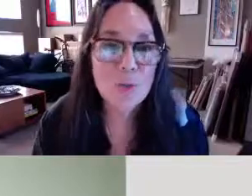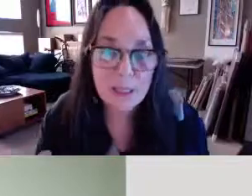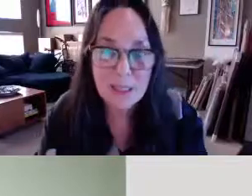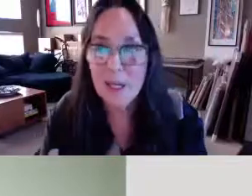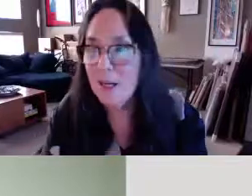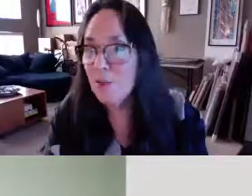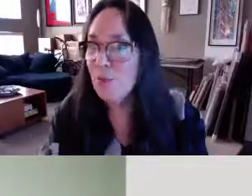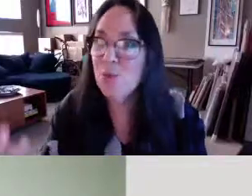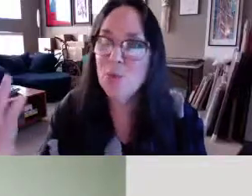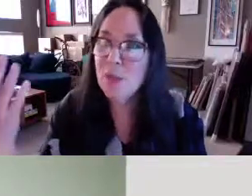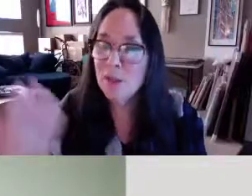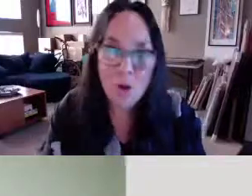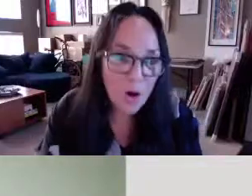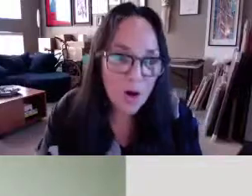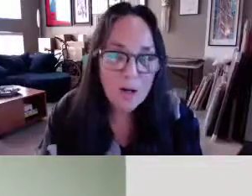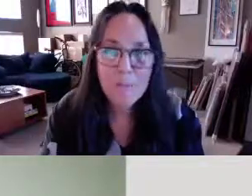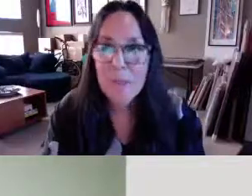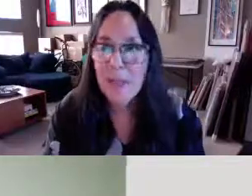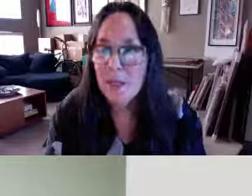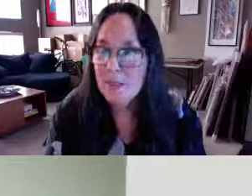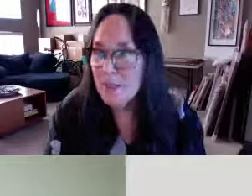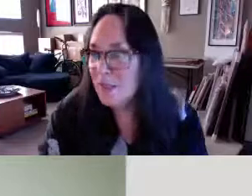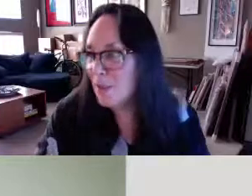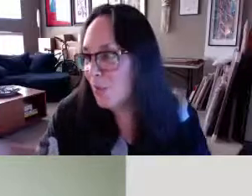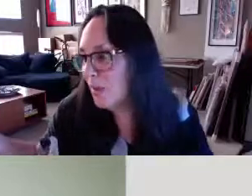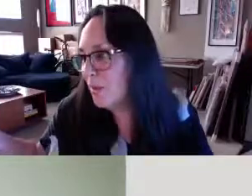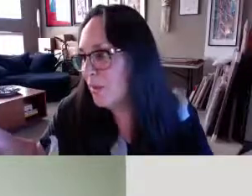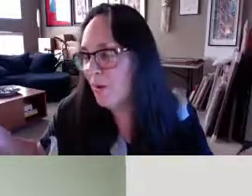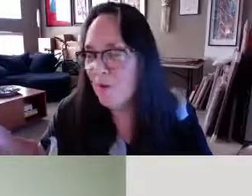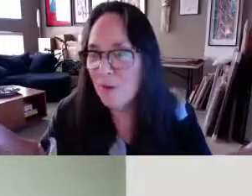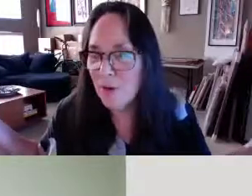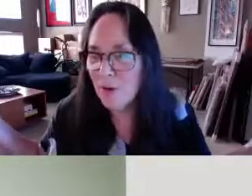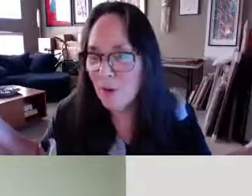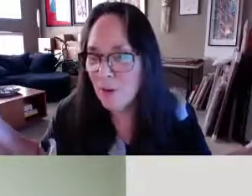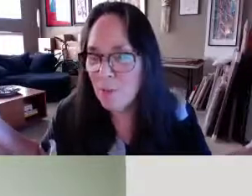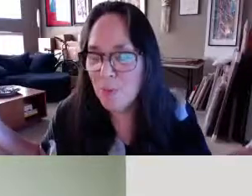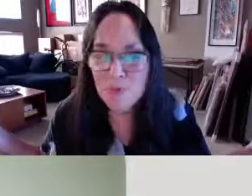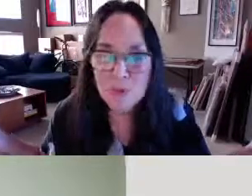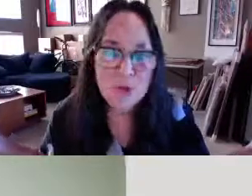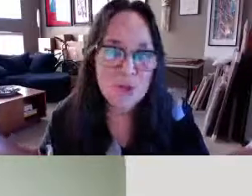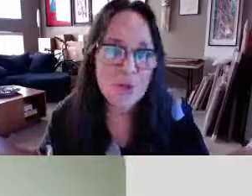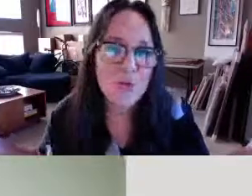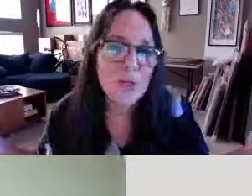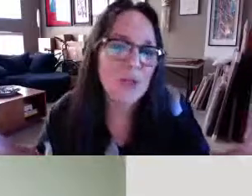the state, through law and you know when i think of our beautiful ,traditional clothing can you